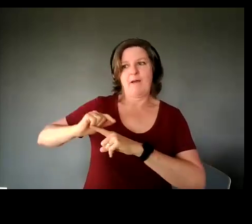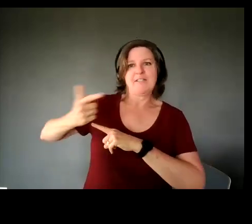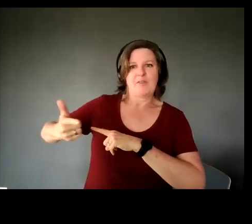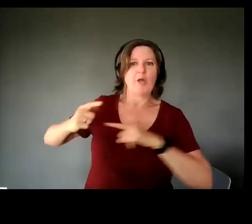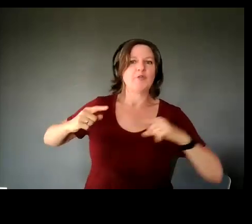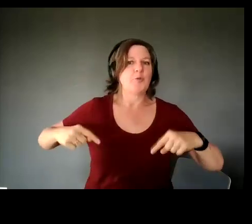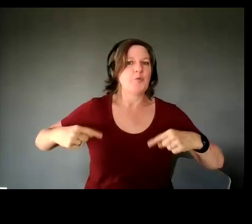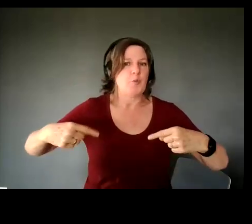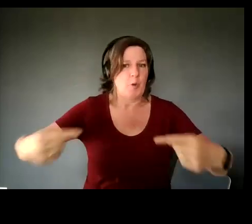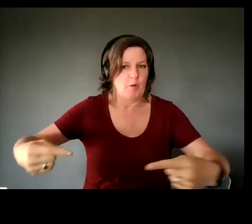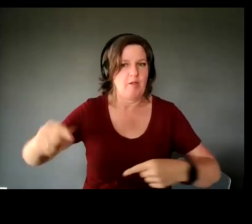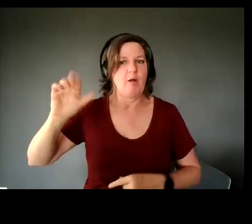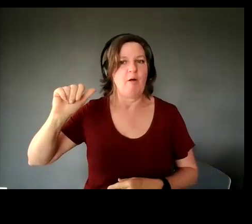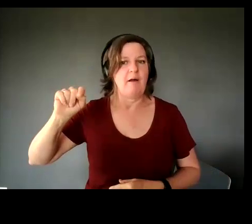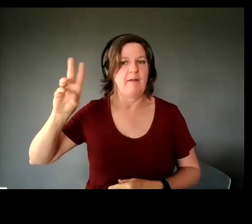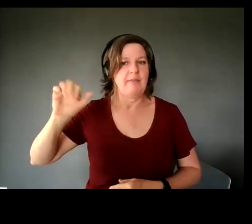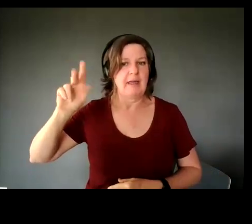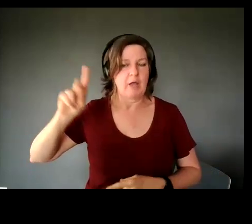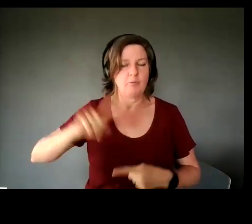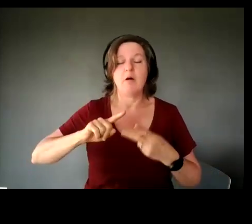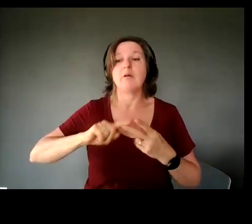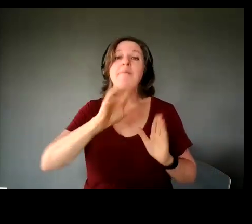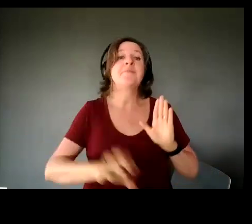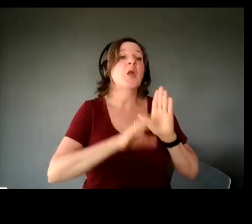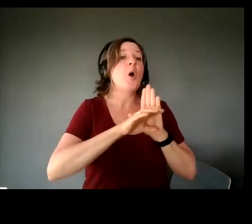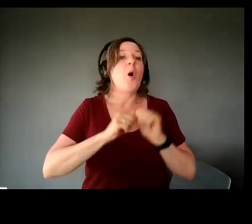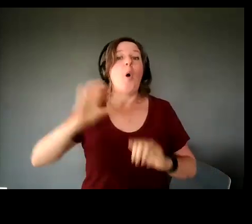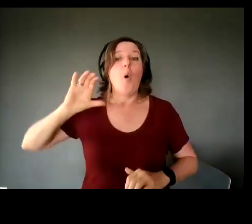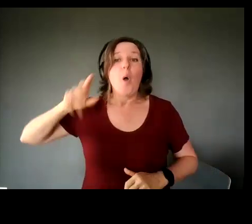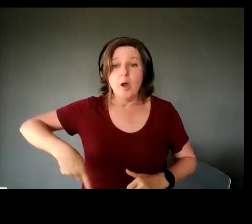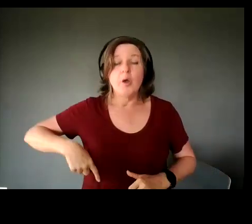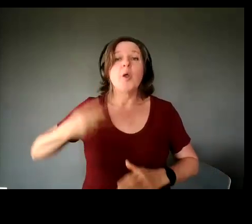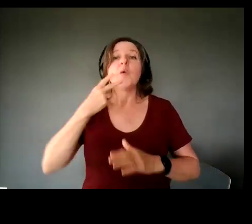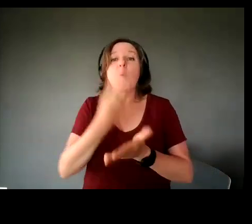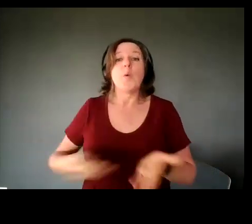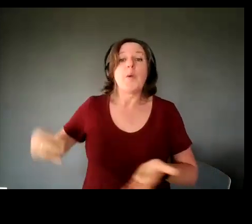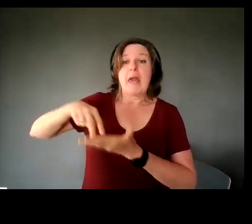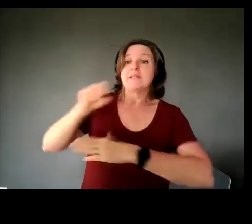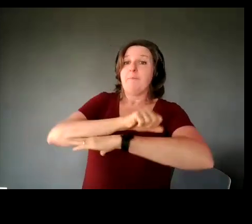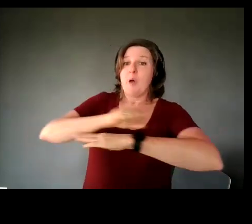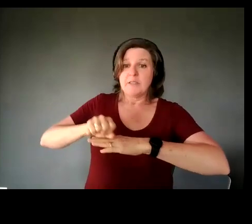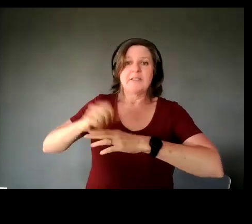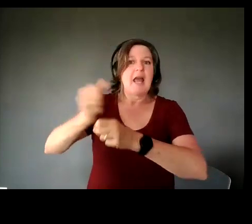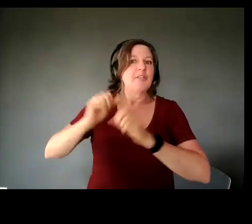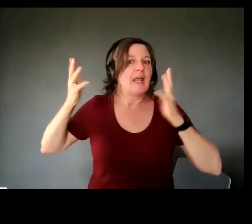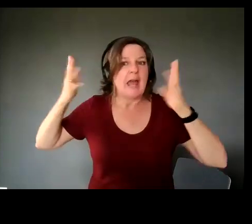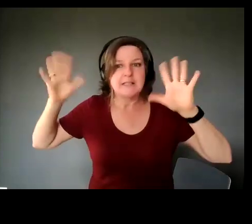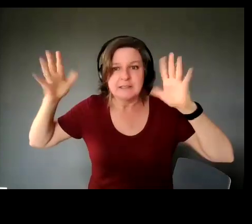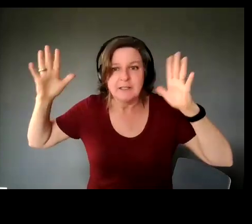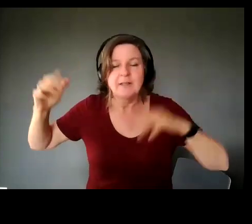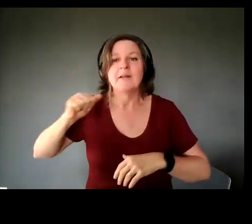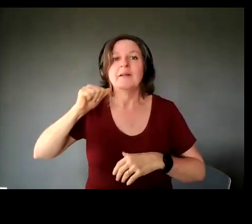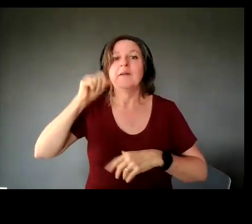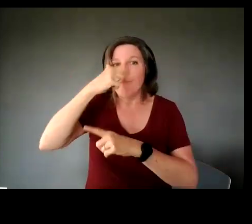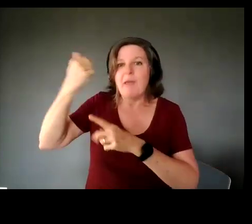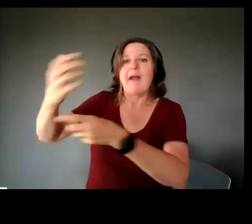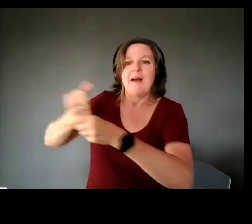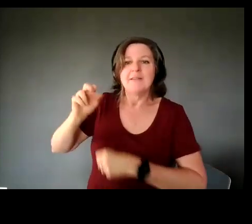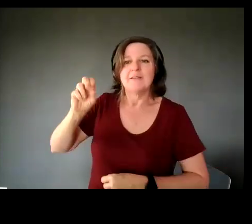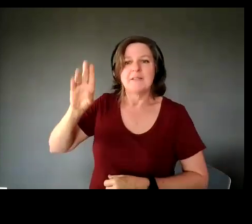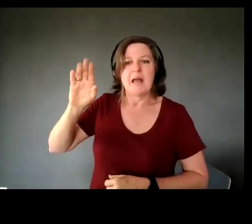who receives a round of applause getting up on stage because they received a Nobel Prize.